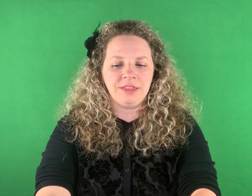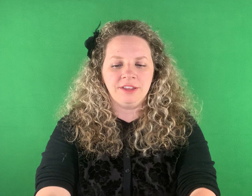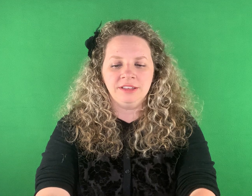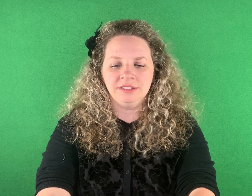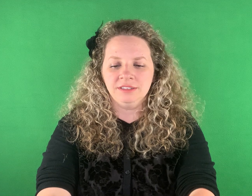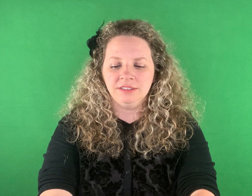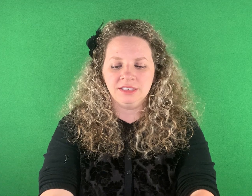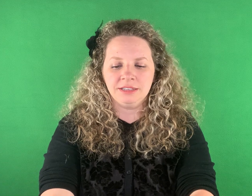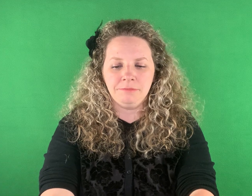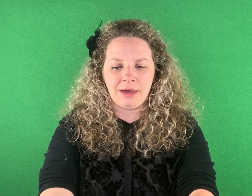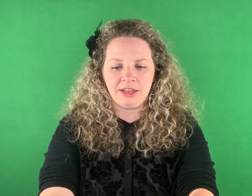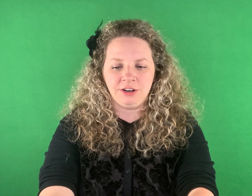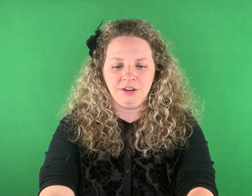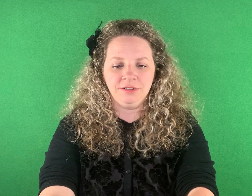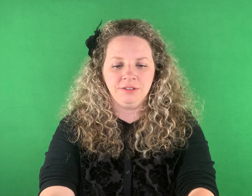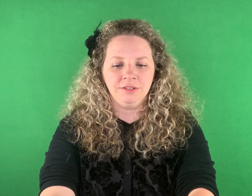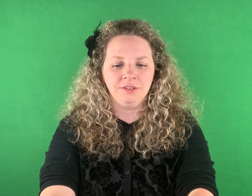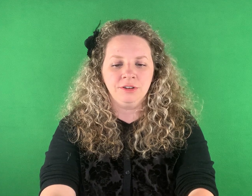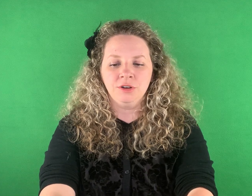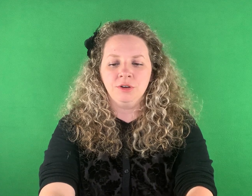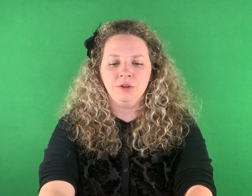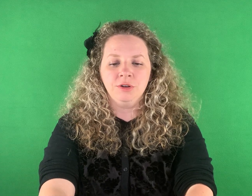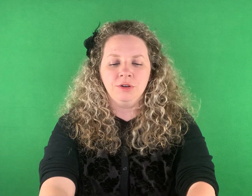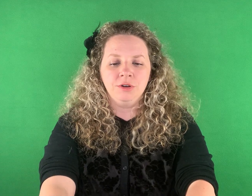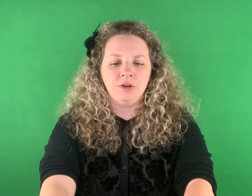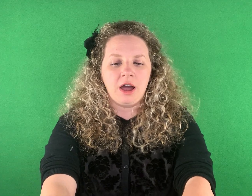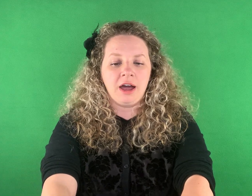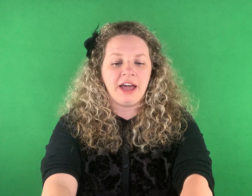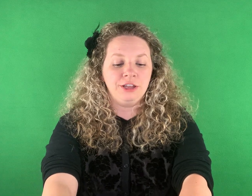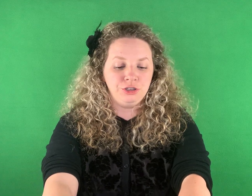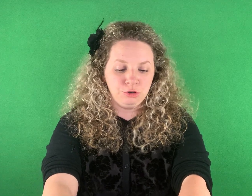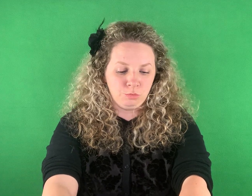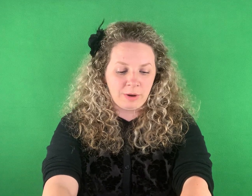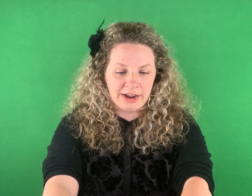DOESN’T MATTER I could do WHERE,